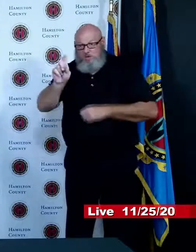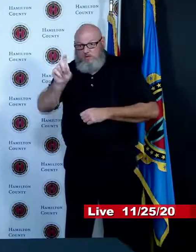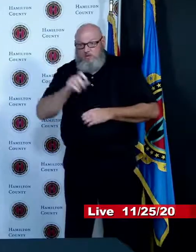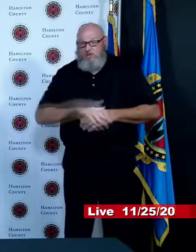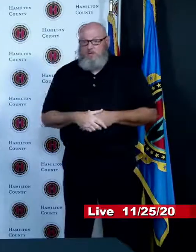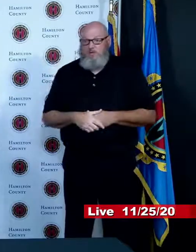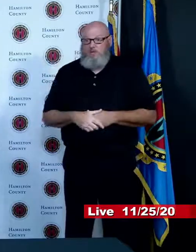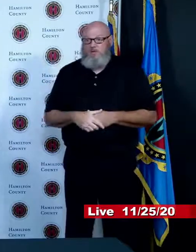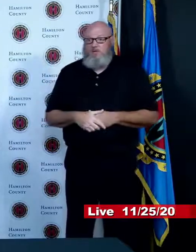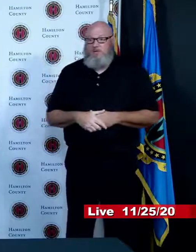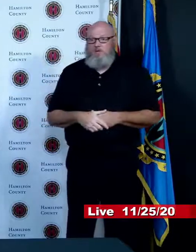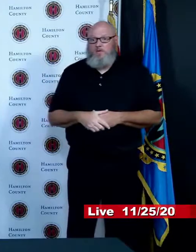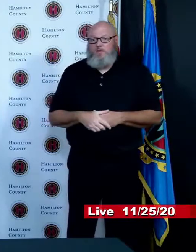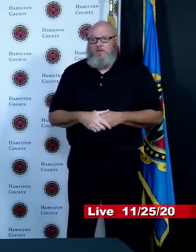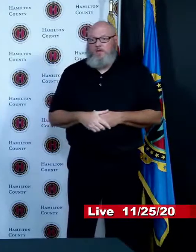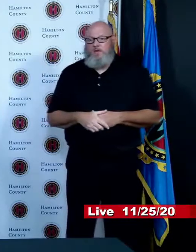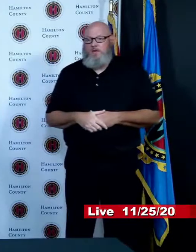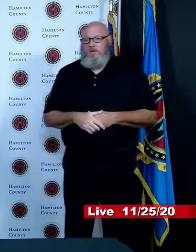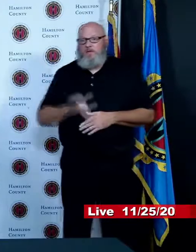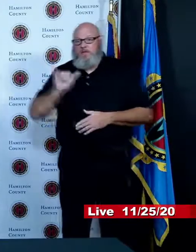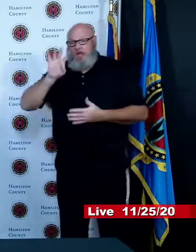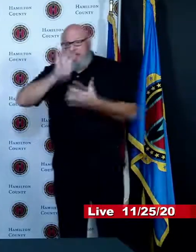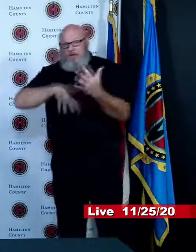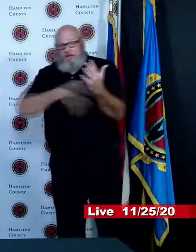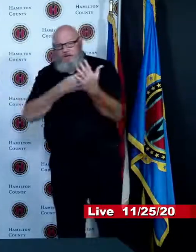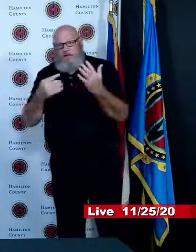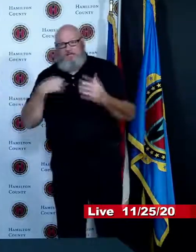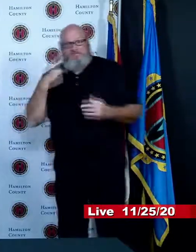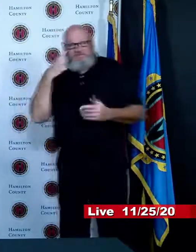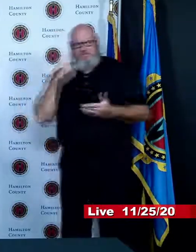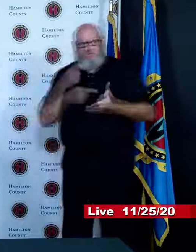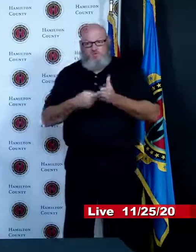actually a 14 county region that we're looking at and it's slightly different than when you